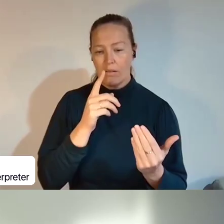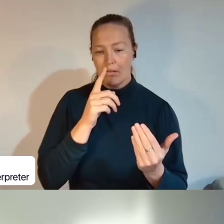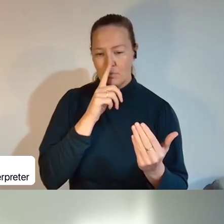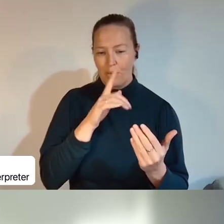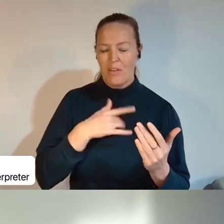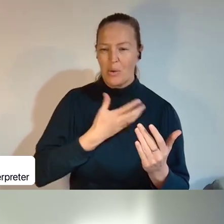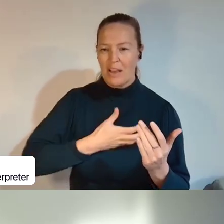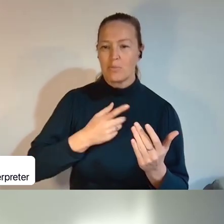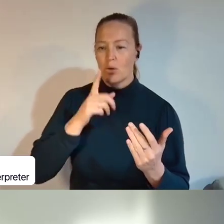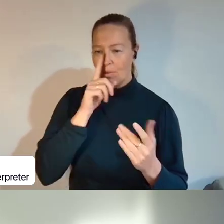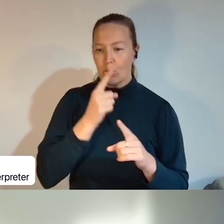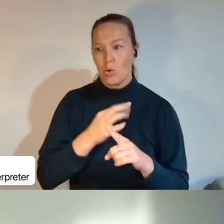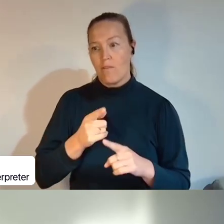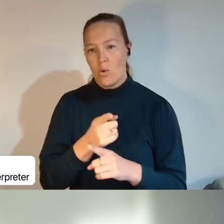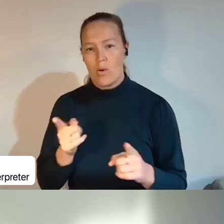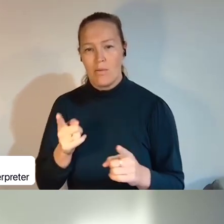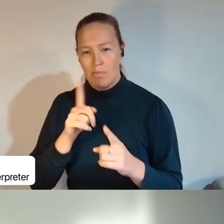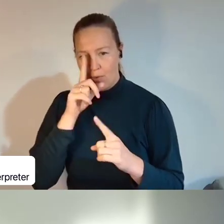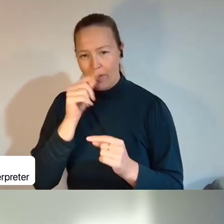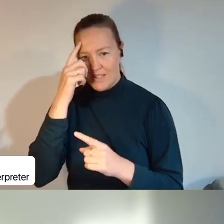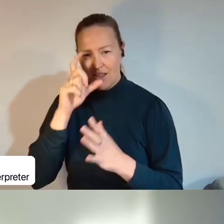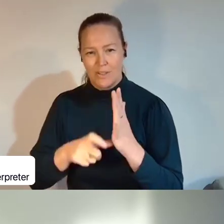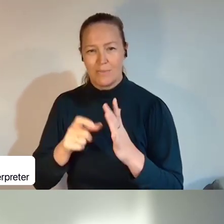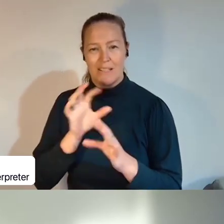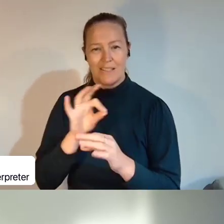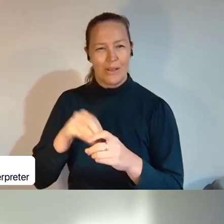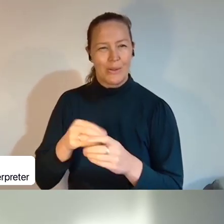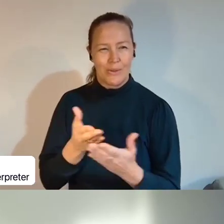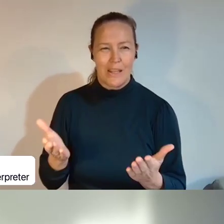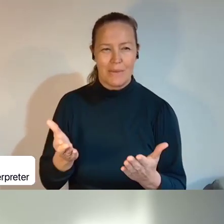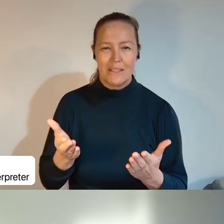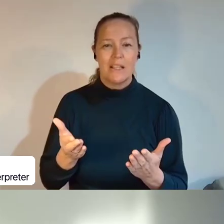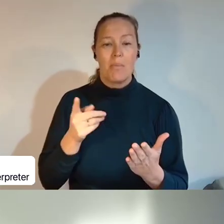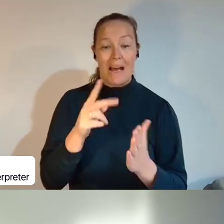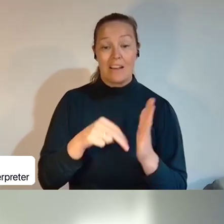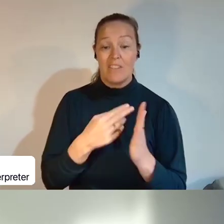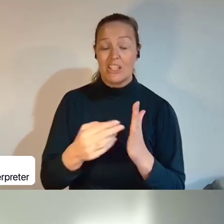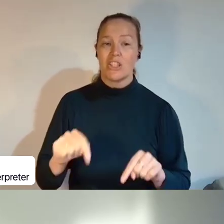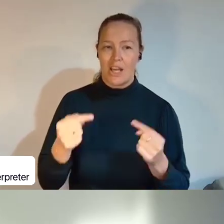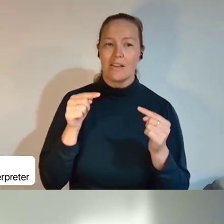and decide what is best for them. The Convention challenges that assumption and recognises the